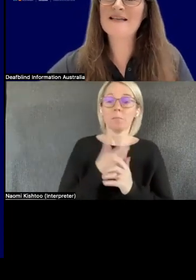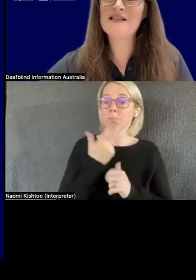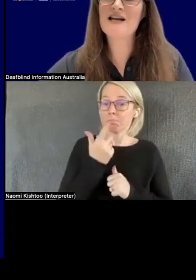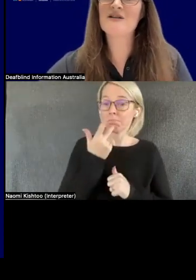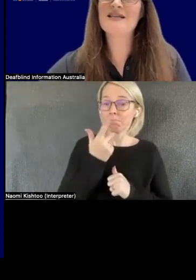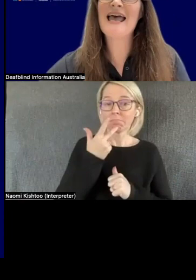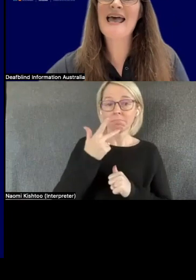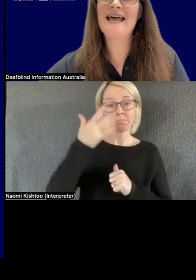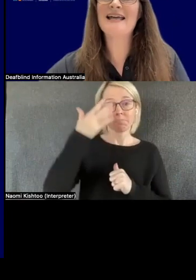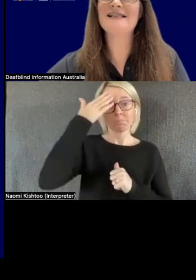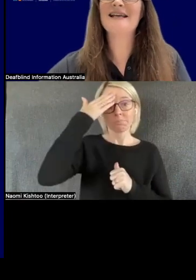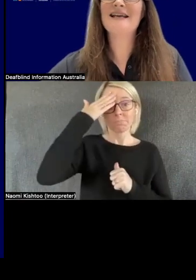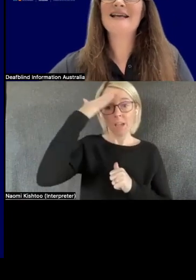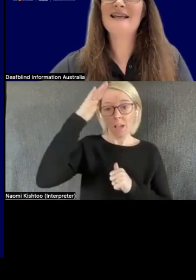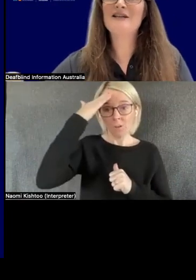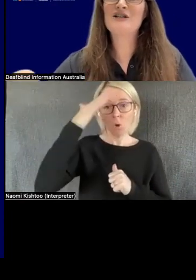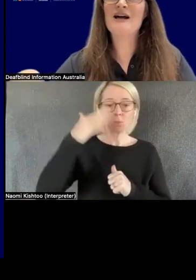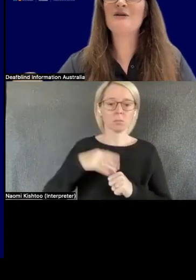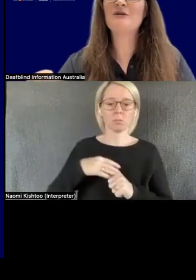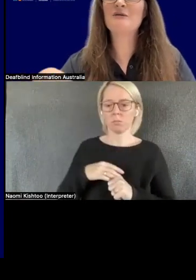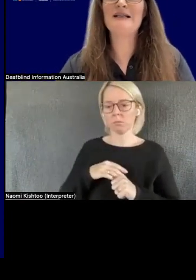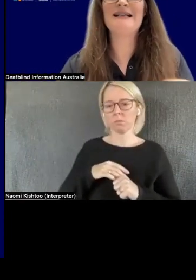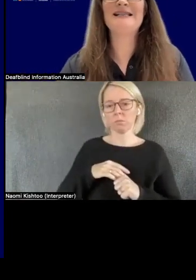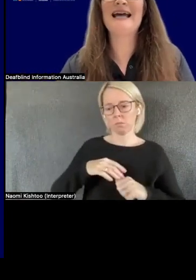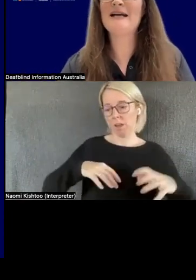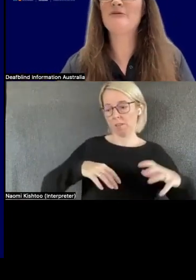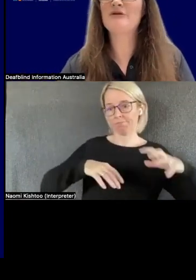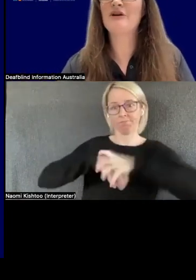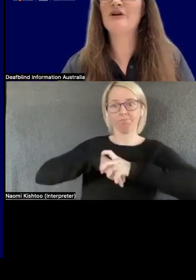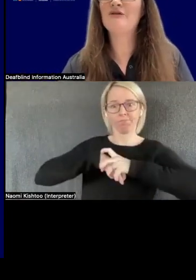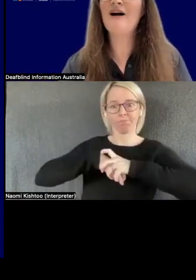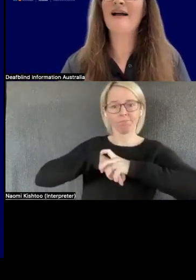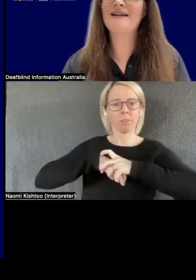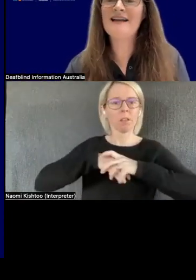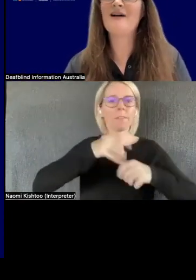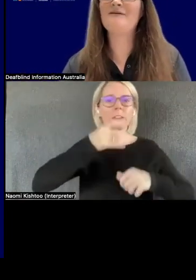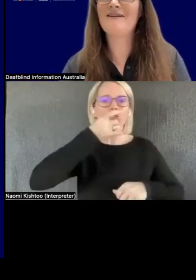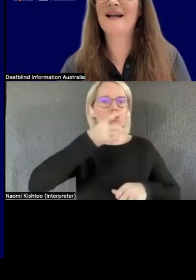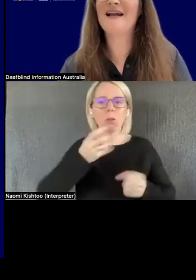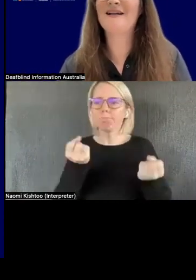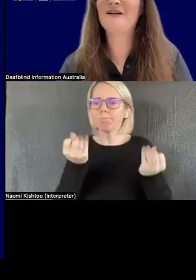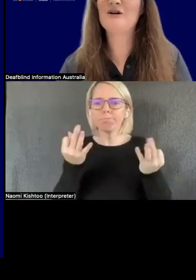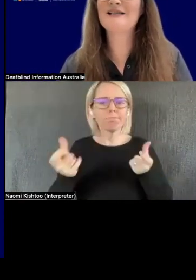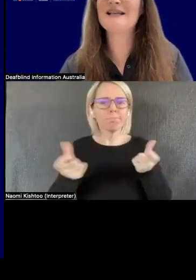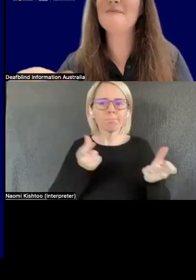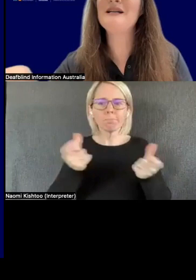the child’s hands, then the child would be less able to go “Right, now I’ve navigated across. I’m